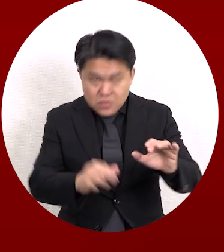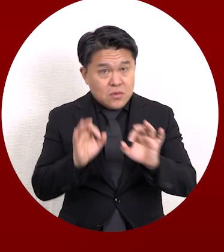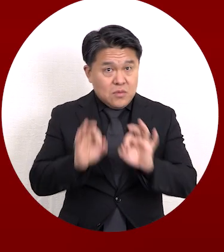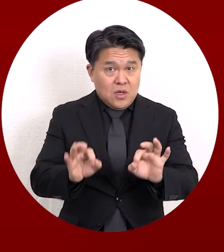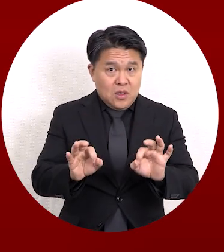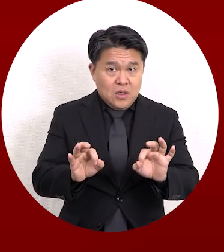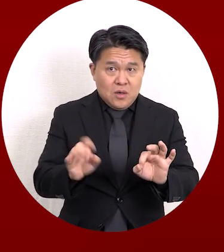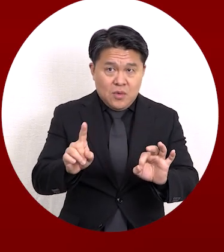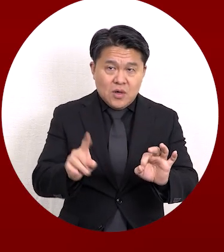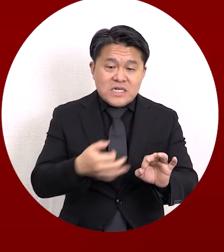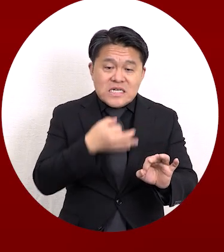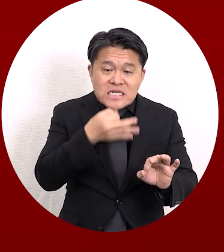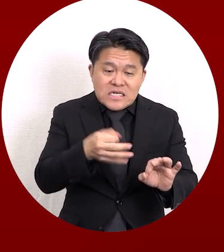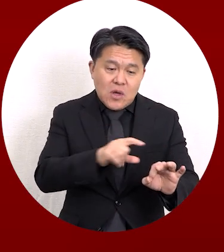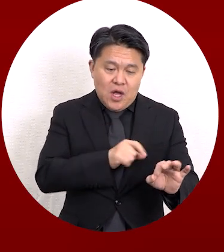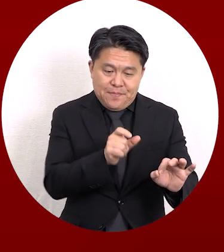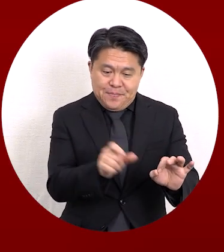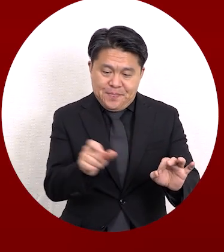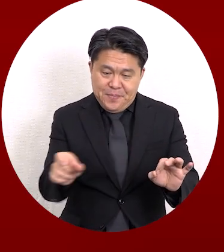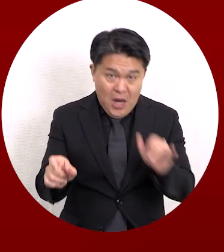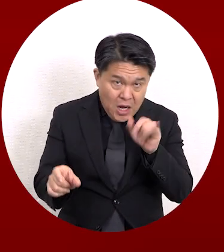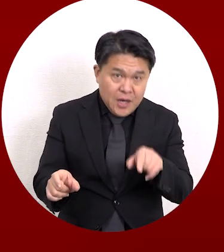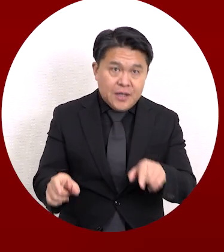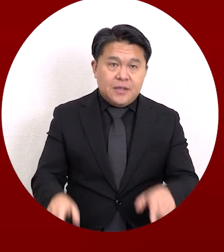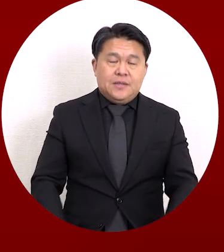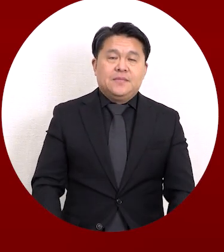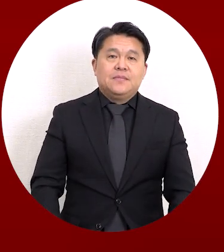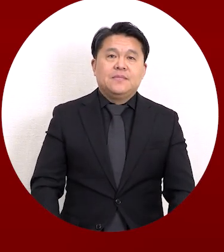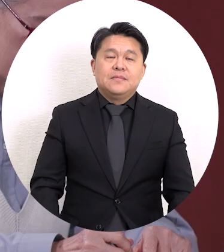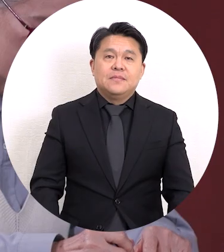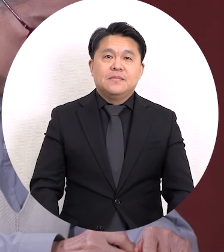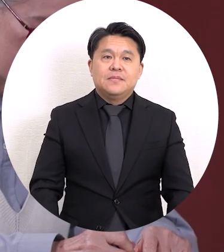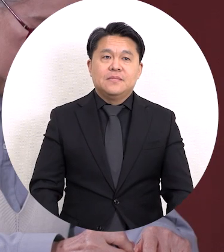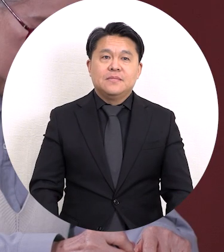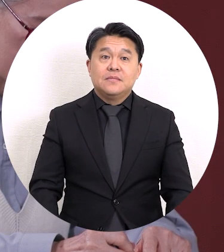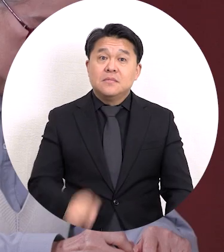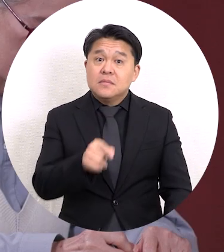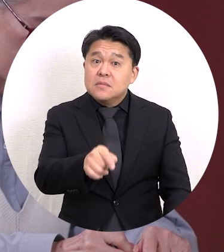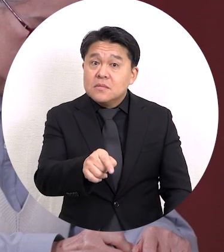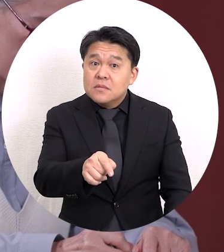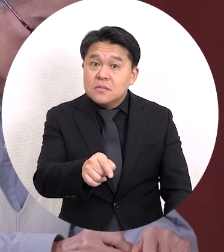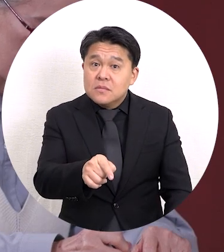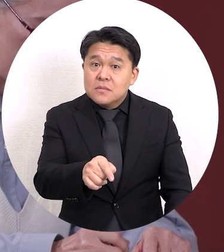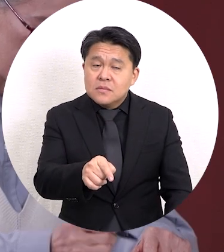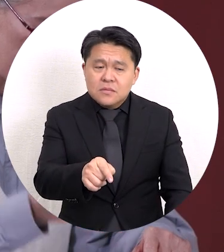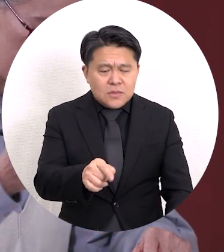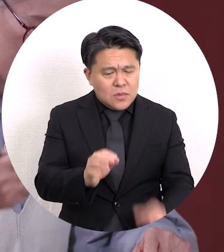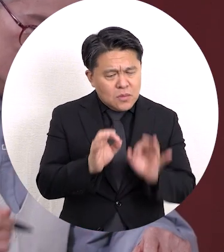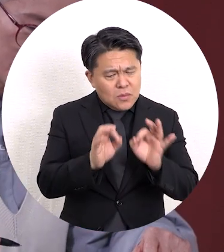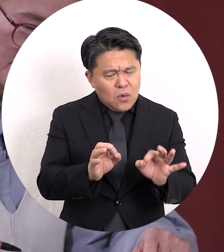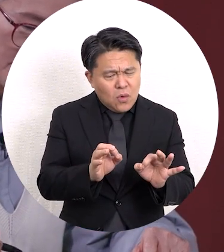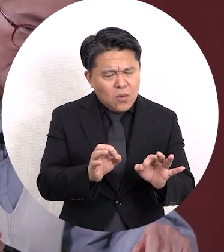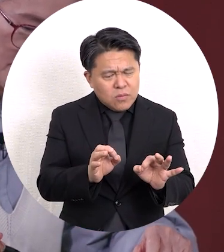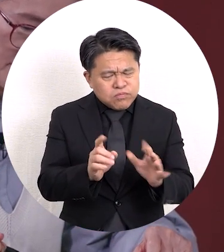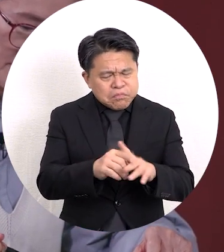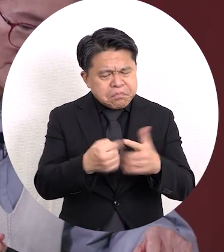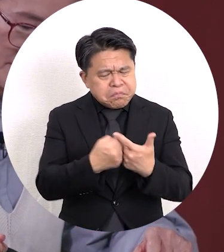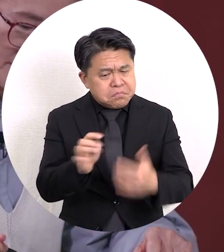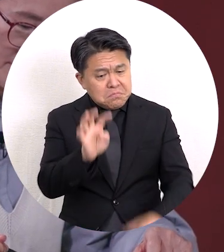musical notation or names of the notes. However, how to interpret this tablet remains